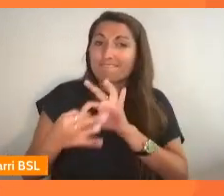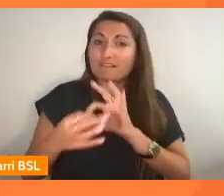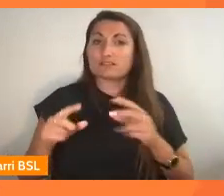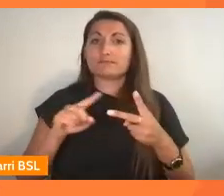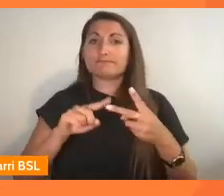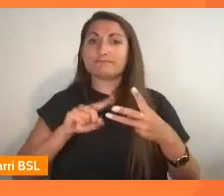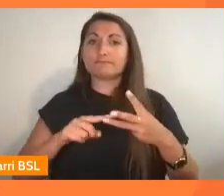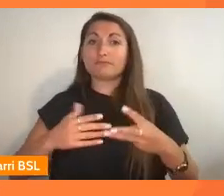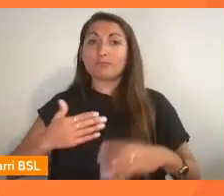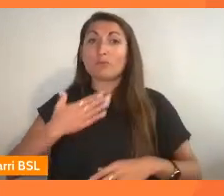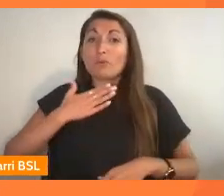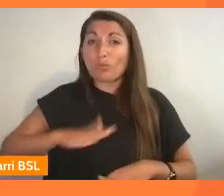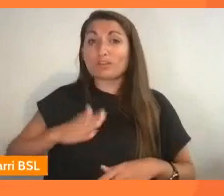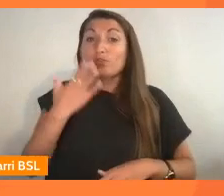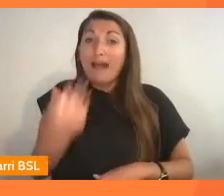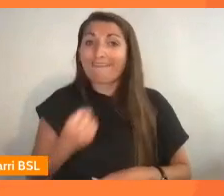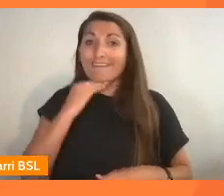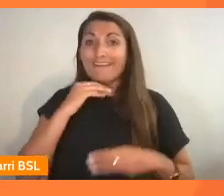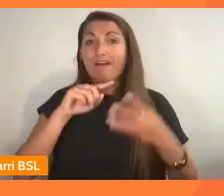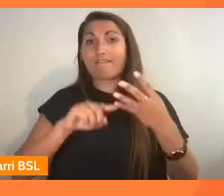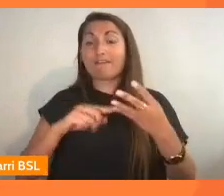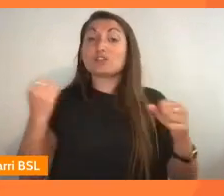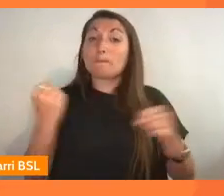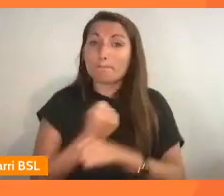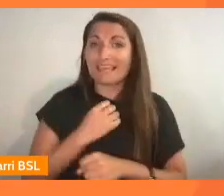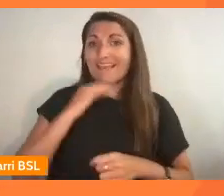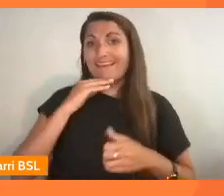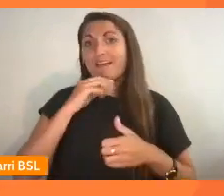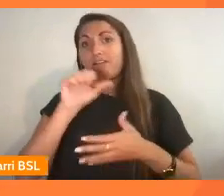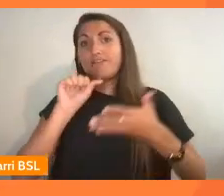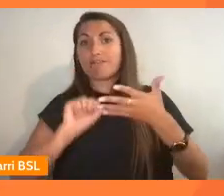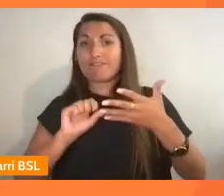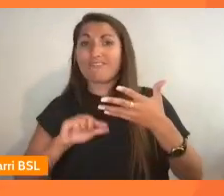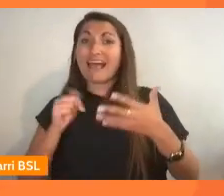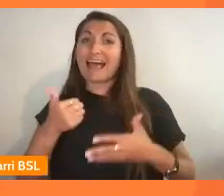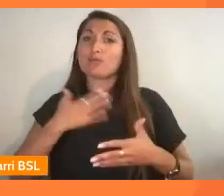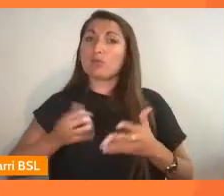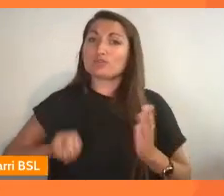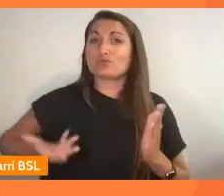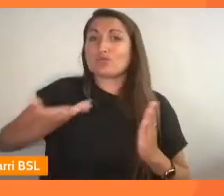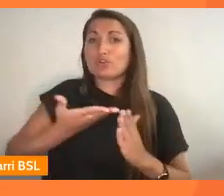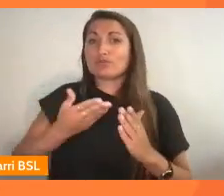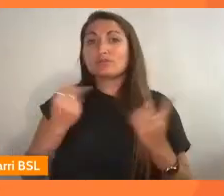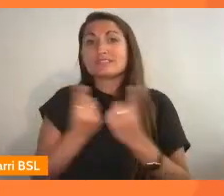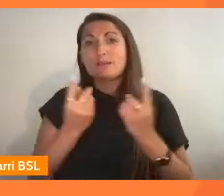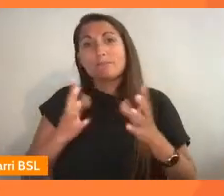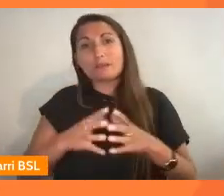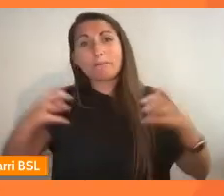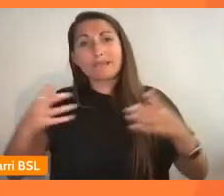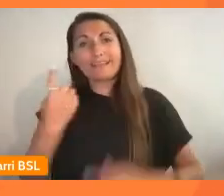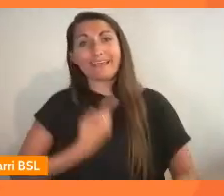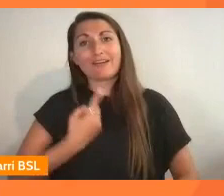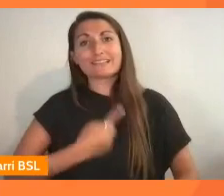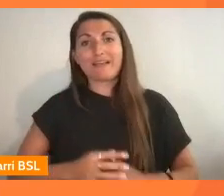to be enough and to contribute to something greater than ourselves. Thank you.